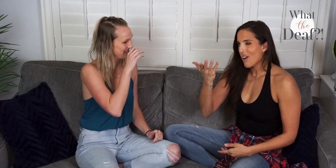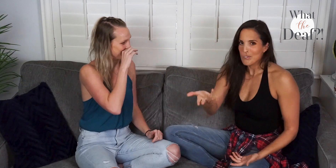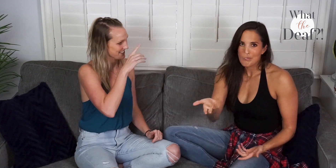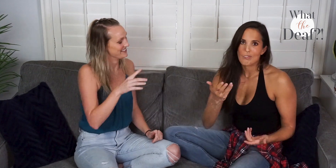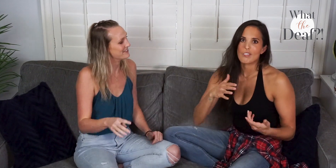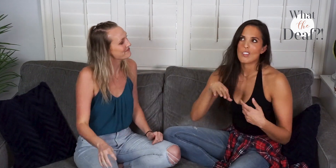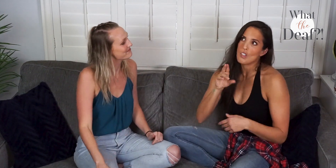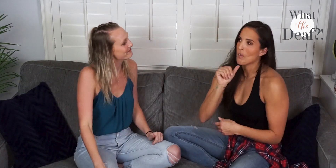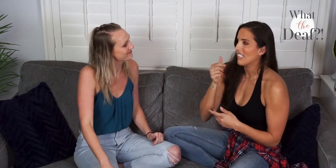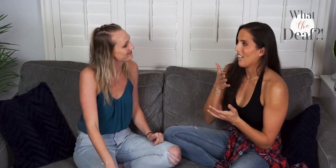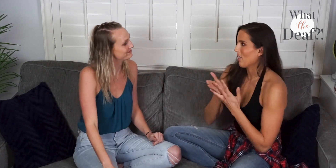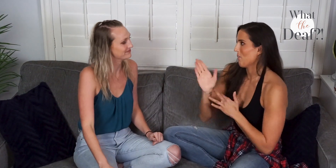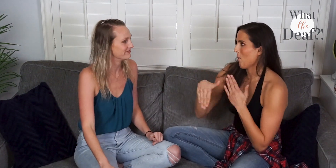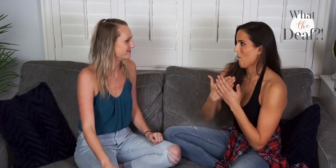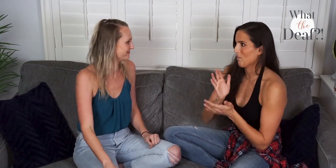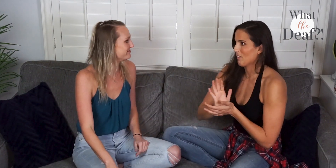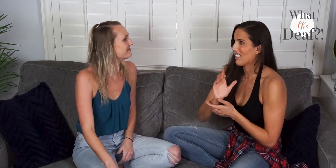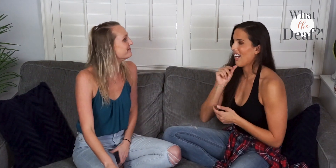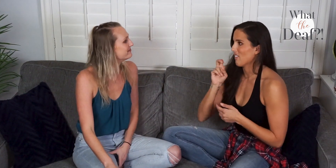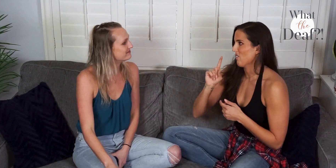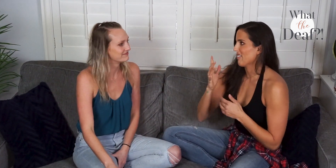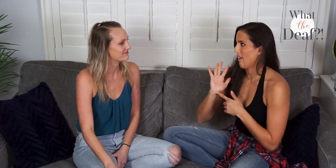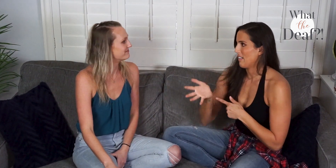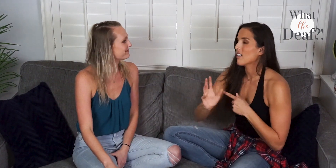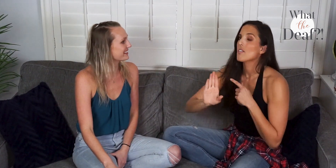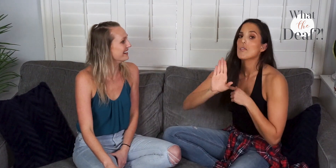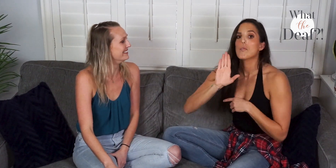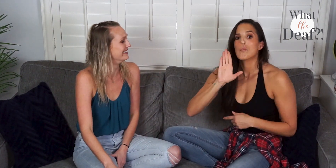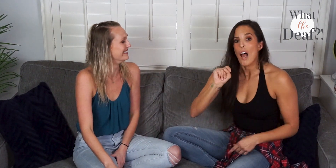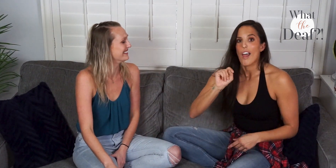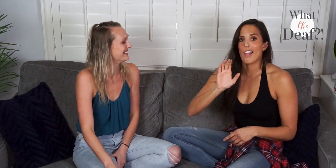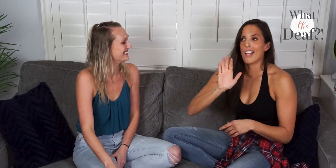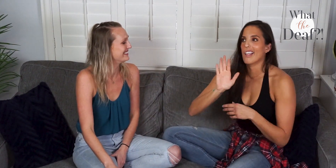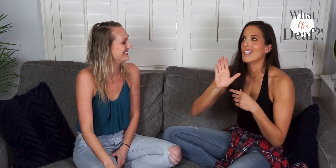So no, we didn't get through the whole movie, not even the first five minutes. But-